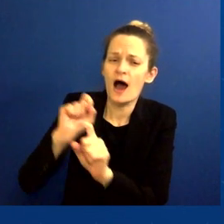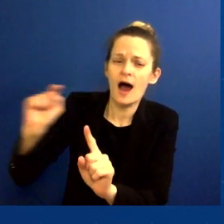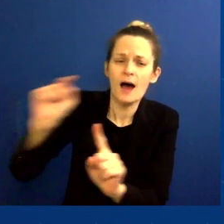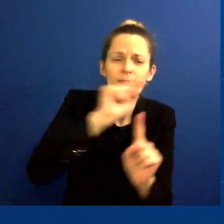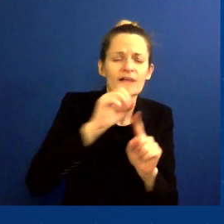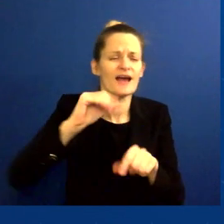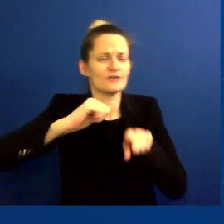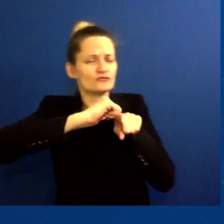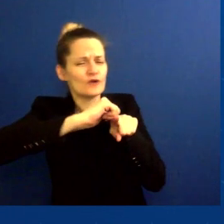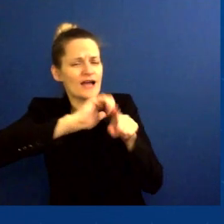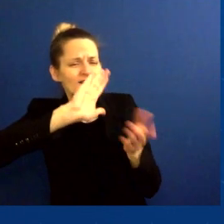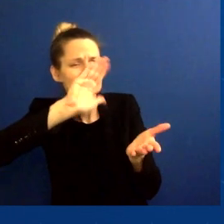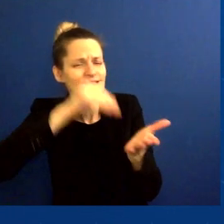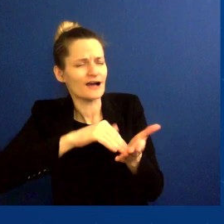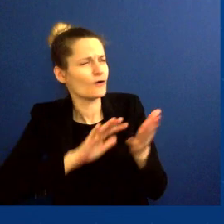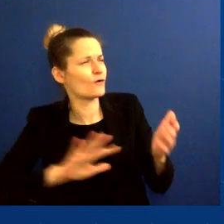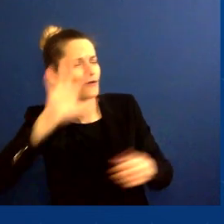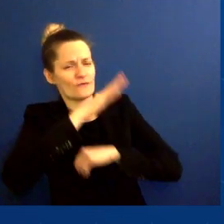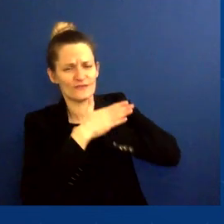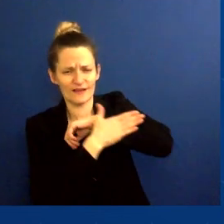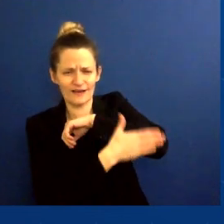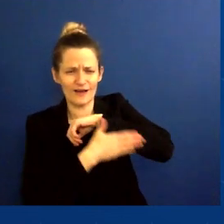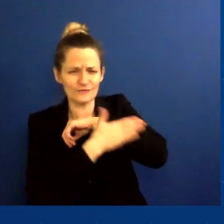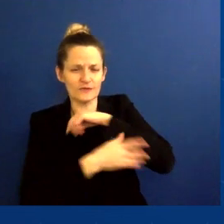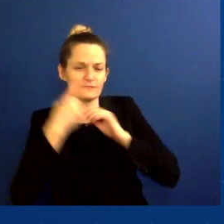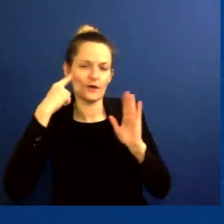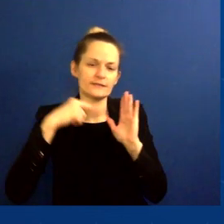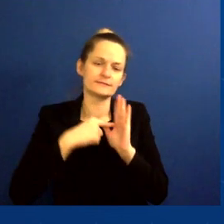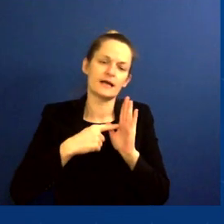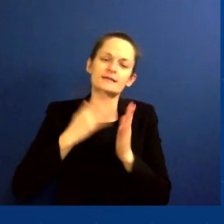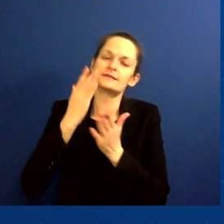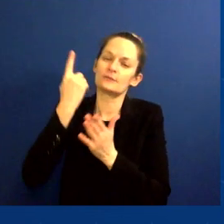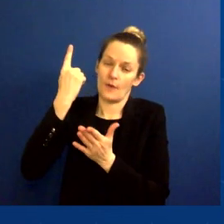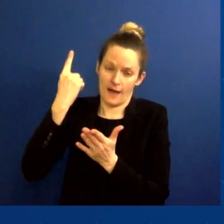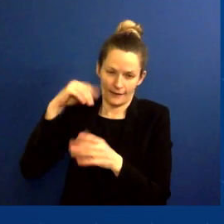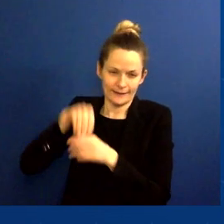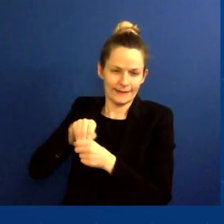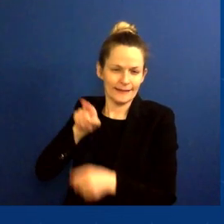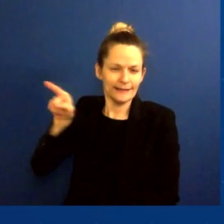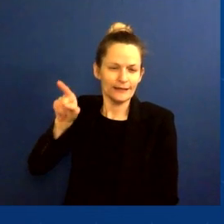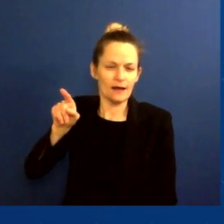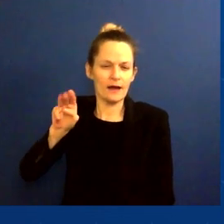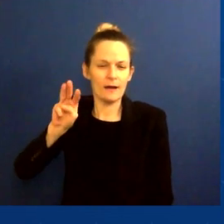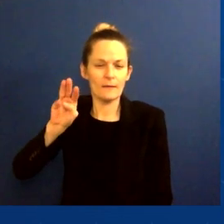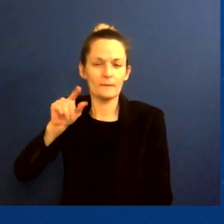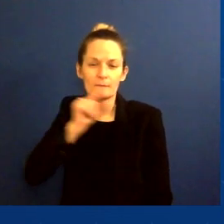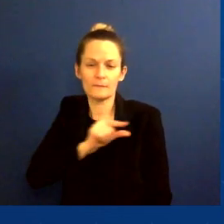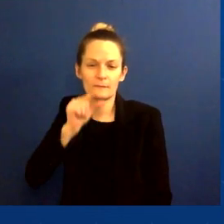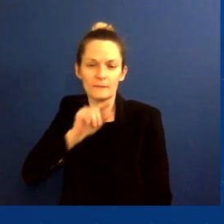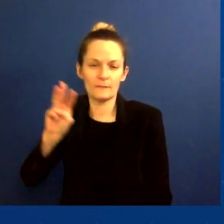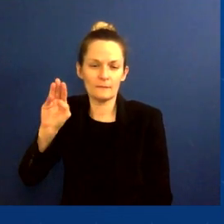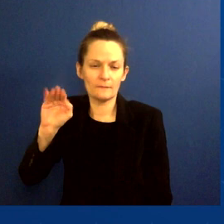I visited a training facility in Milwaukee, Wisconsin, and there I spoke with job seekers,